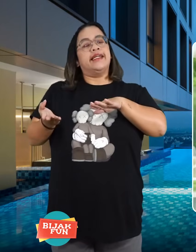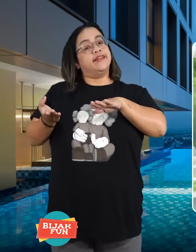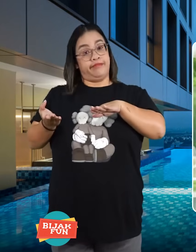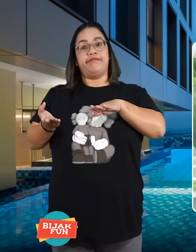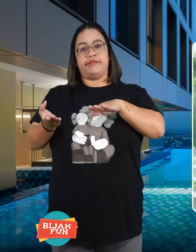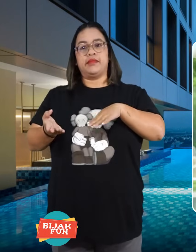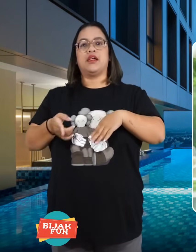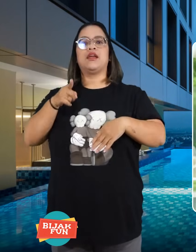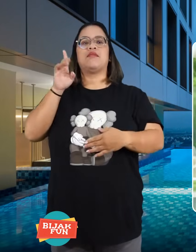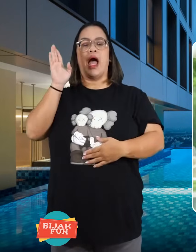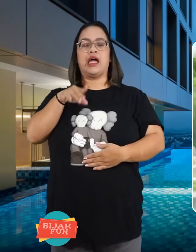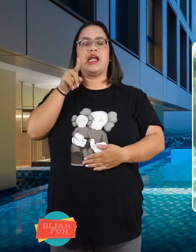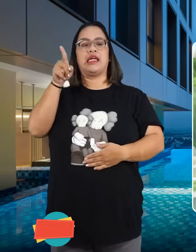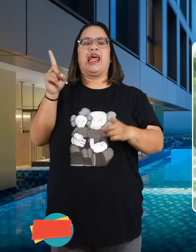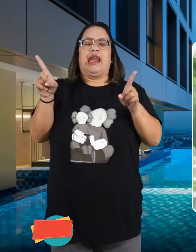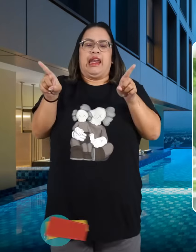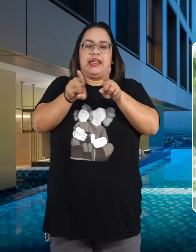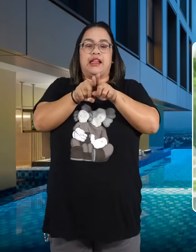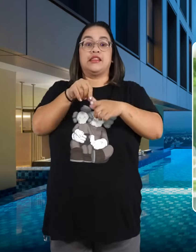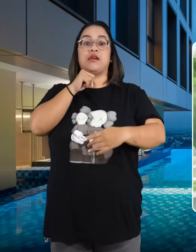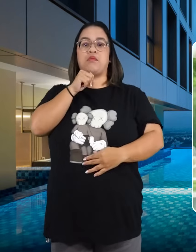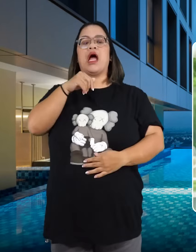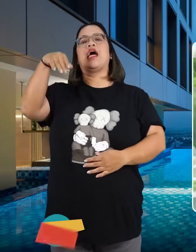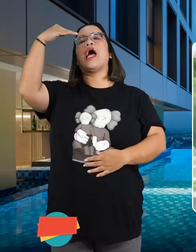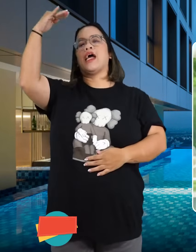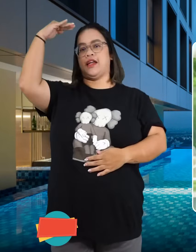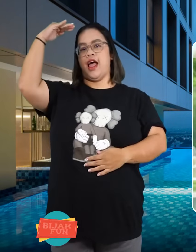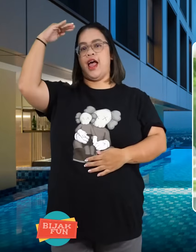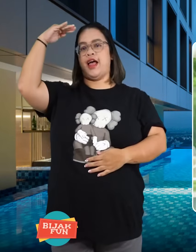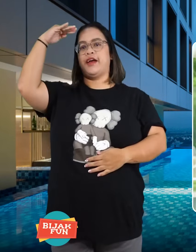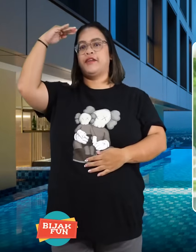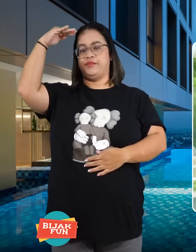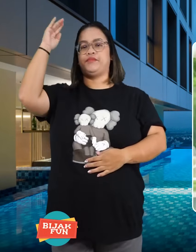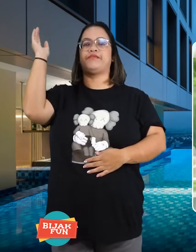That's why he is closer to his brother.